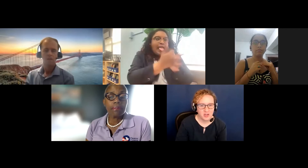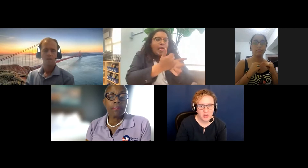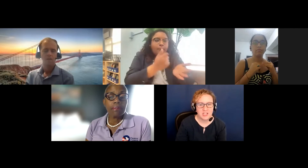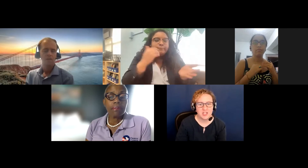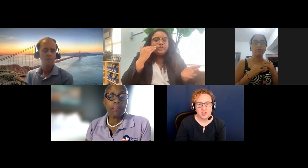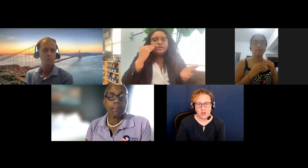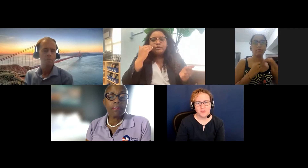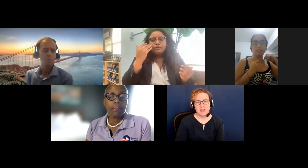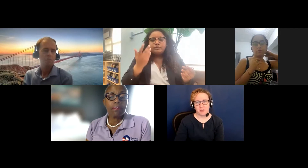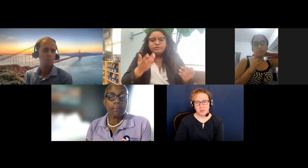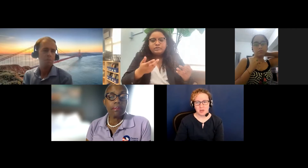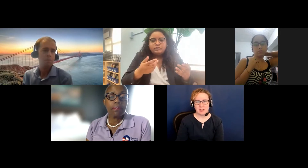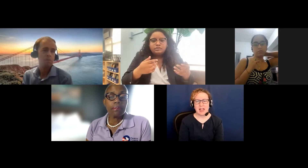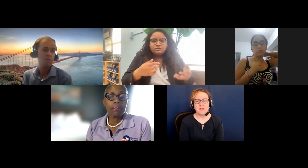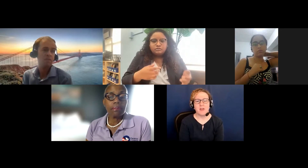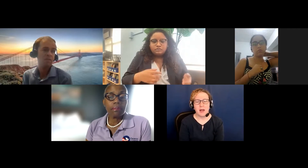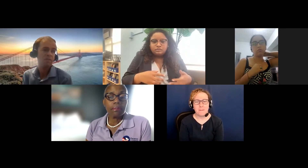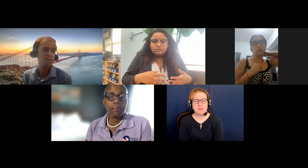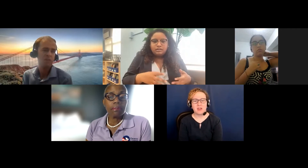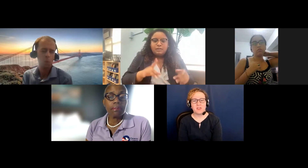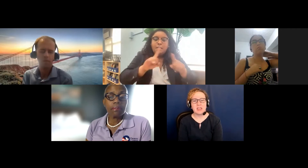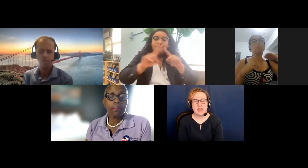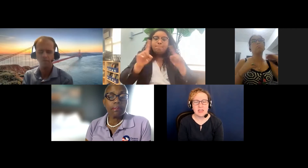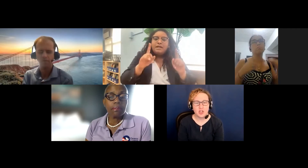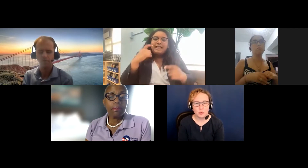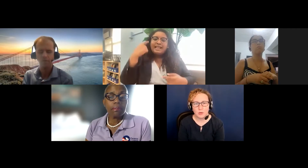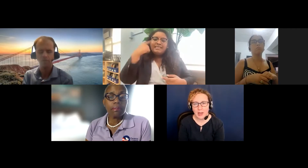trying to serve the Deaf community. They're thinking they need to